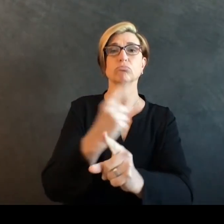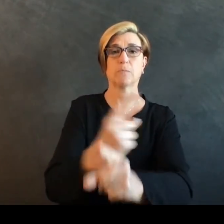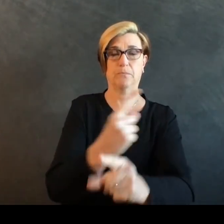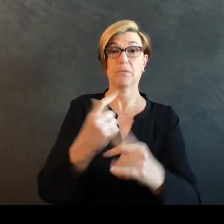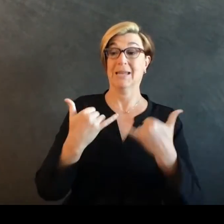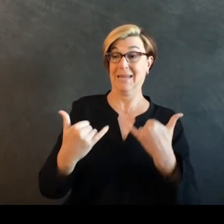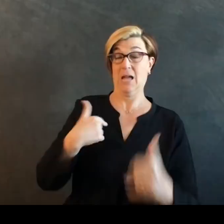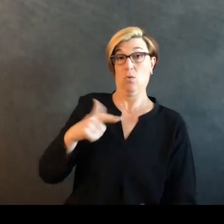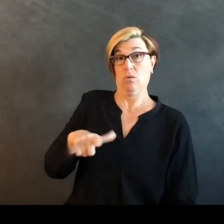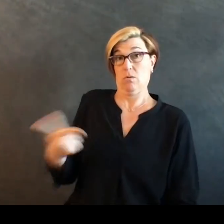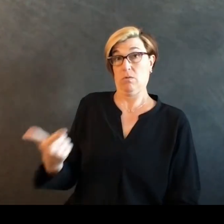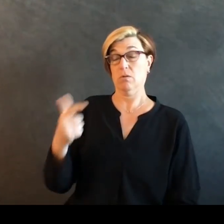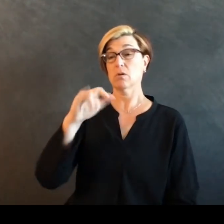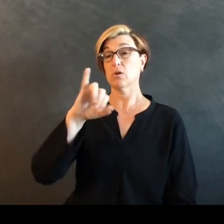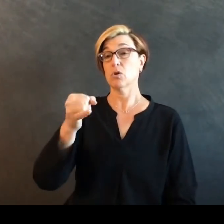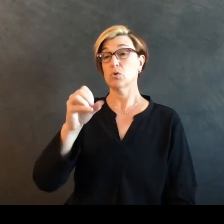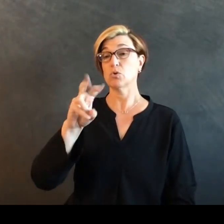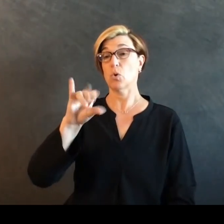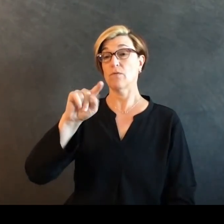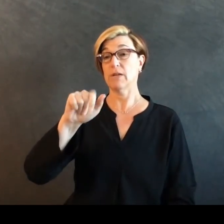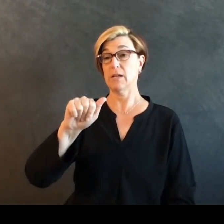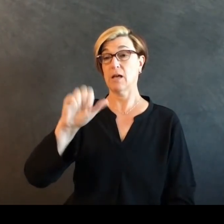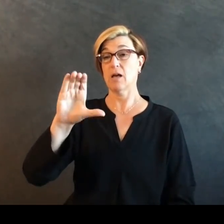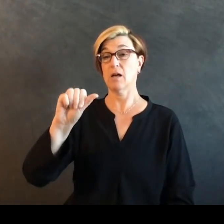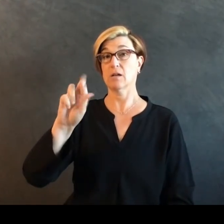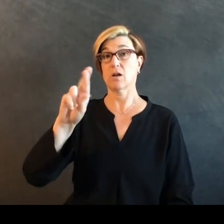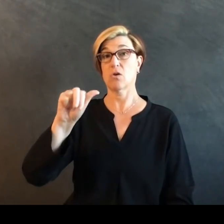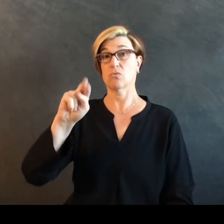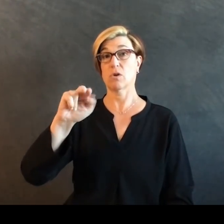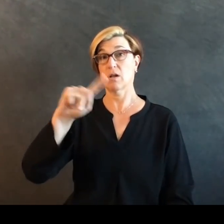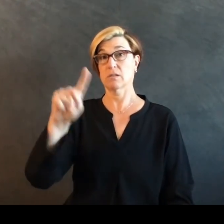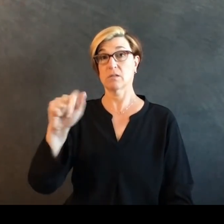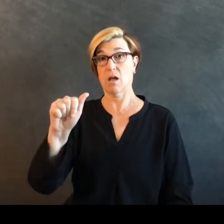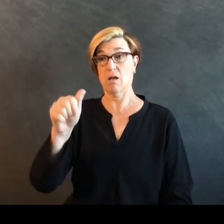doing a fantastic job she's going to be very busy in the next little while and